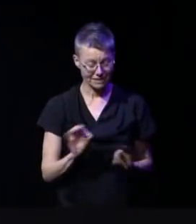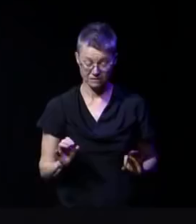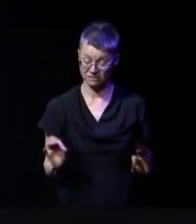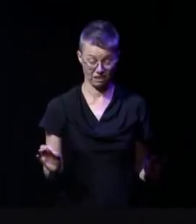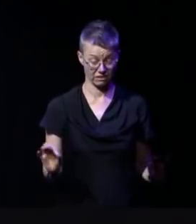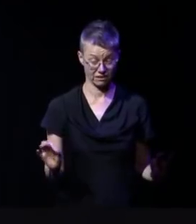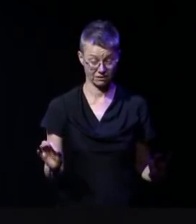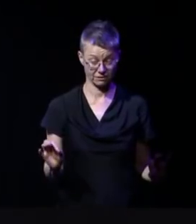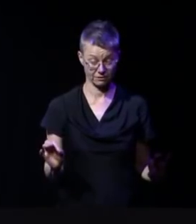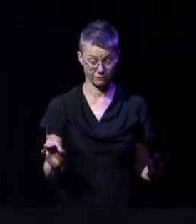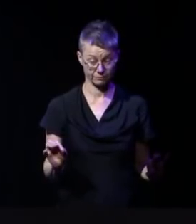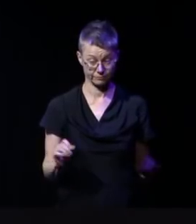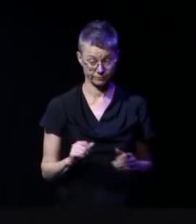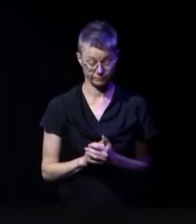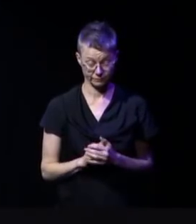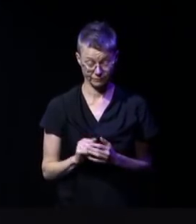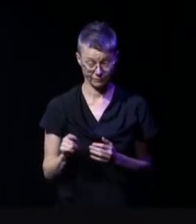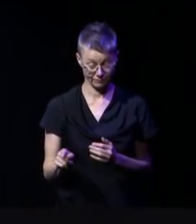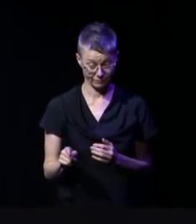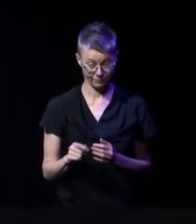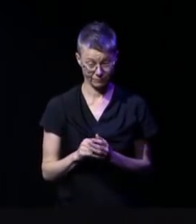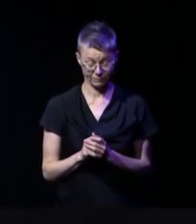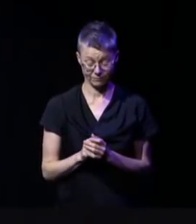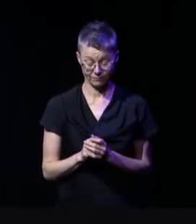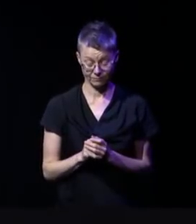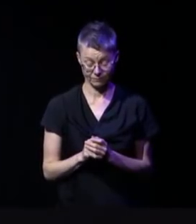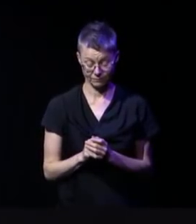in those scarred, hollow places,